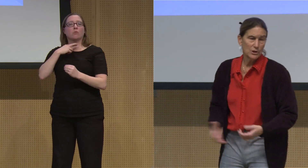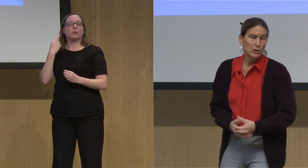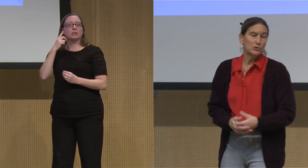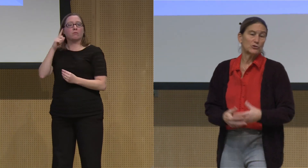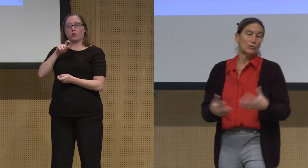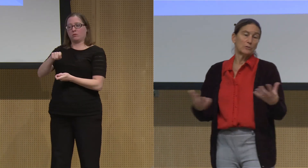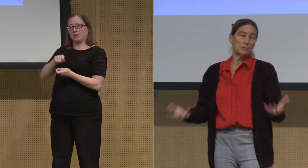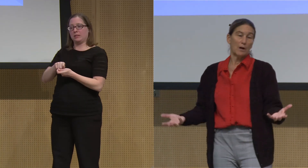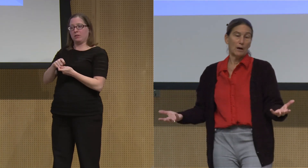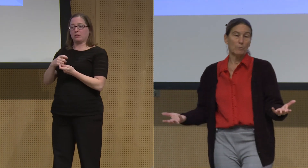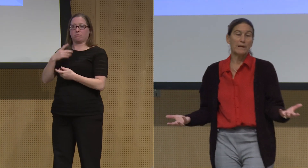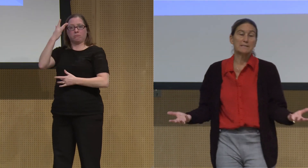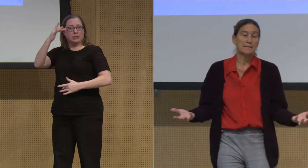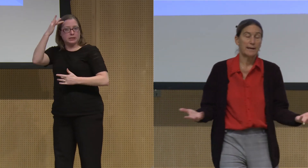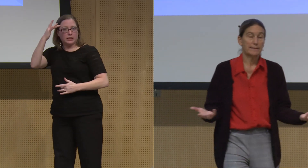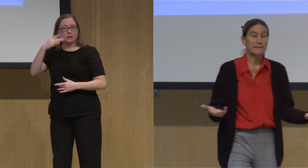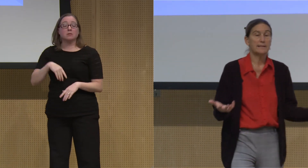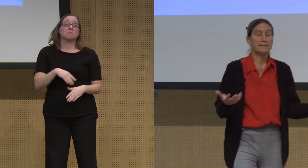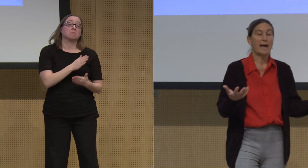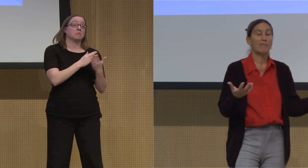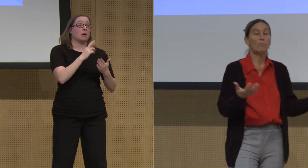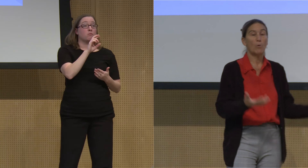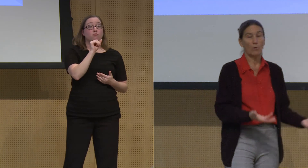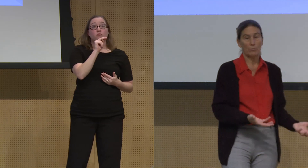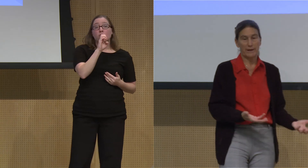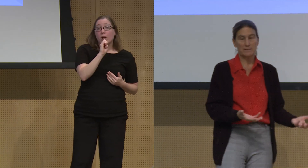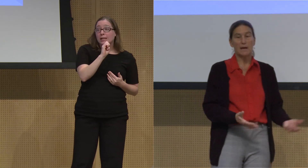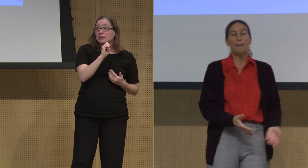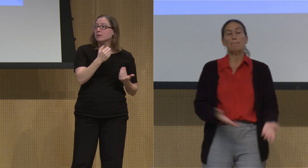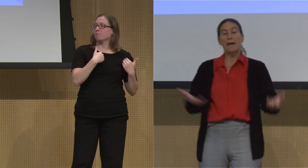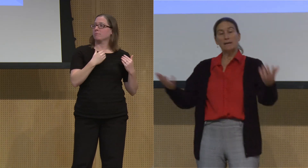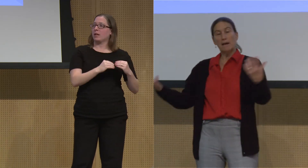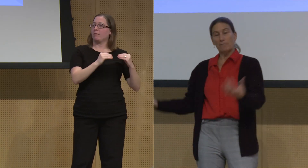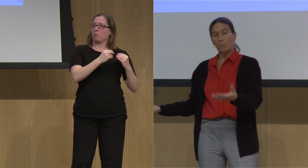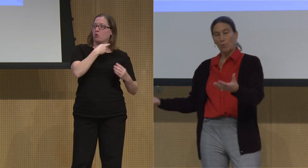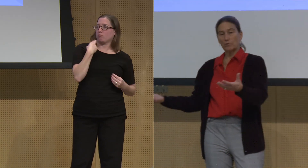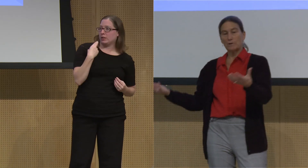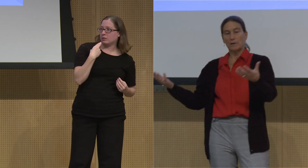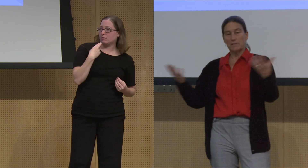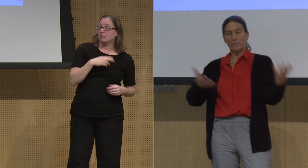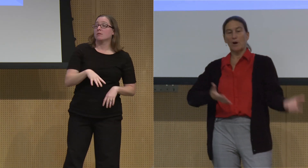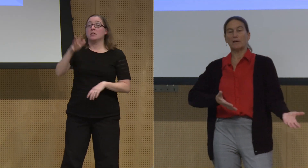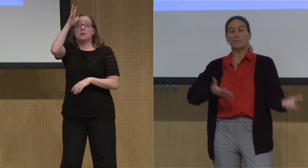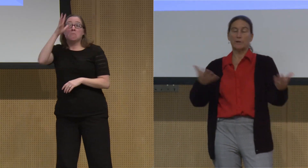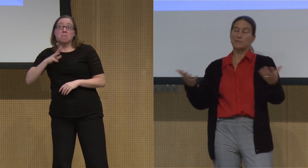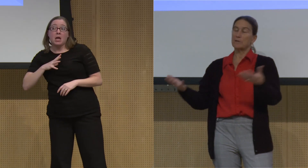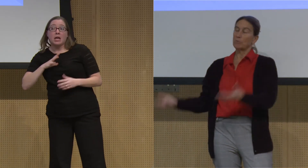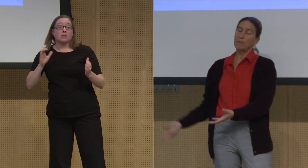CERTAIN RACES AND ETHNICITIES HAVE MORE RISK. MEN HAVE MORE--DIFFERENT KIND OF RISKS THAN WOMEN